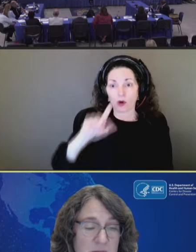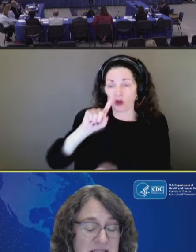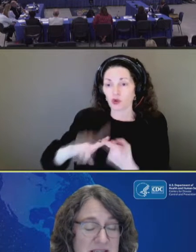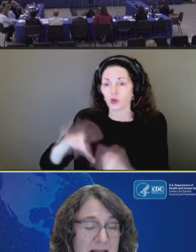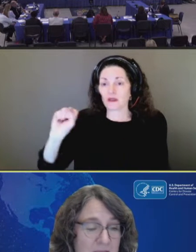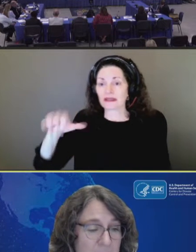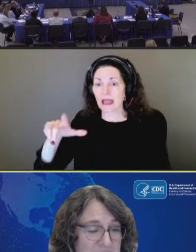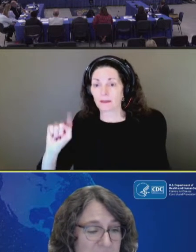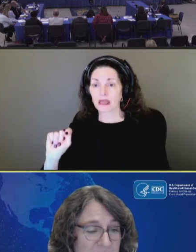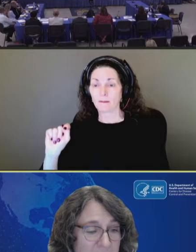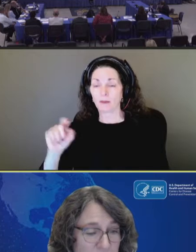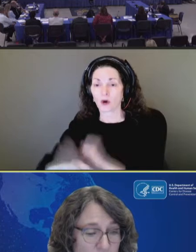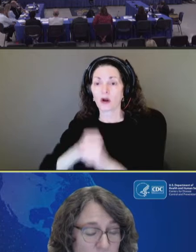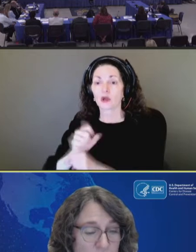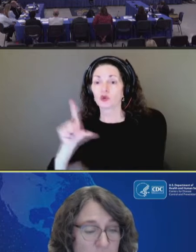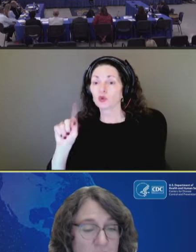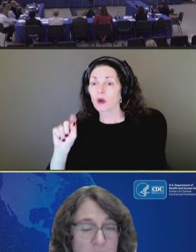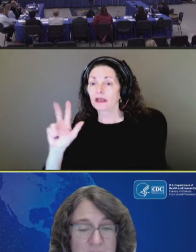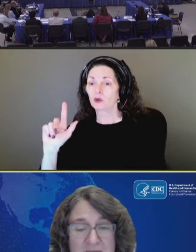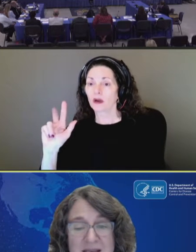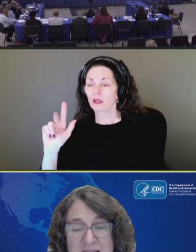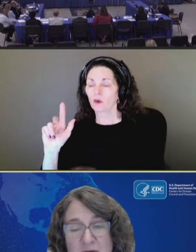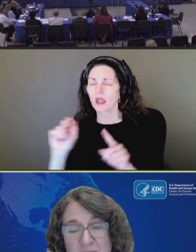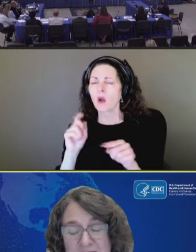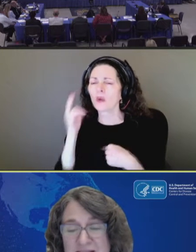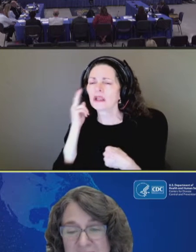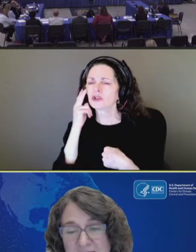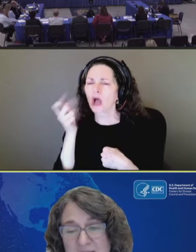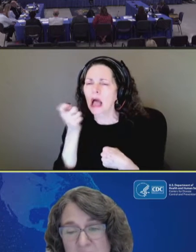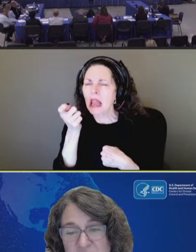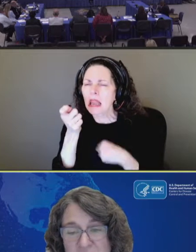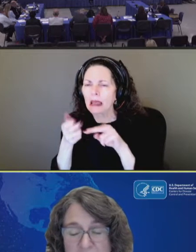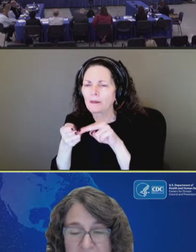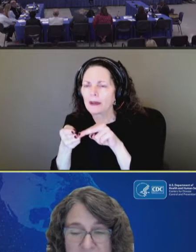There was a slight uptick in October, but that has now remained steady as I mentioned about